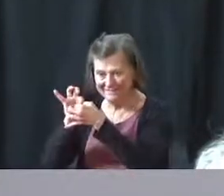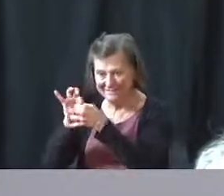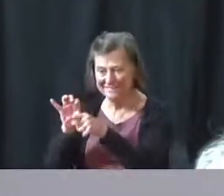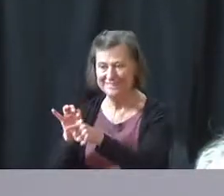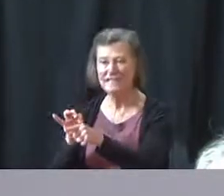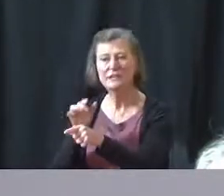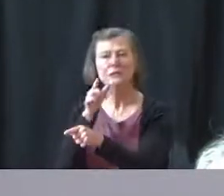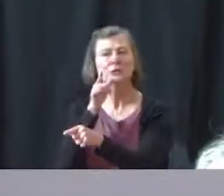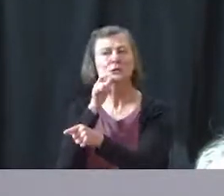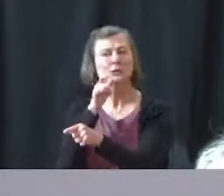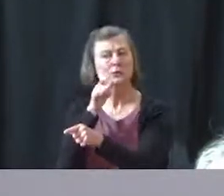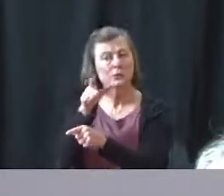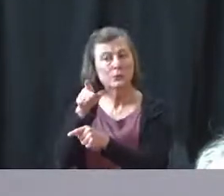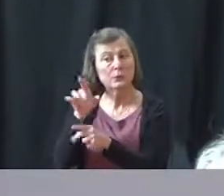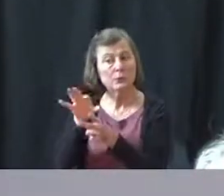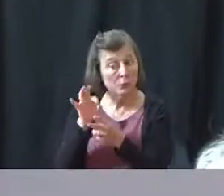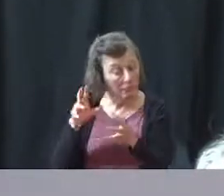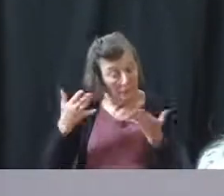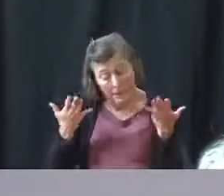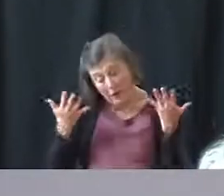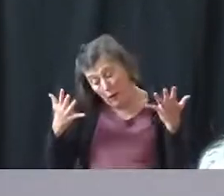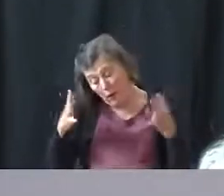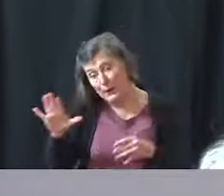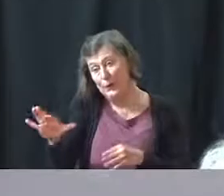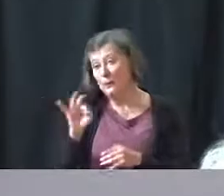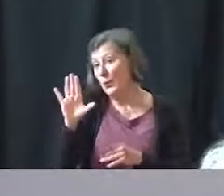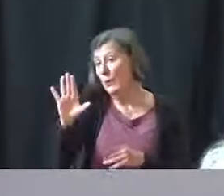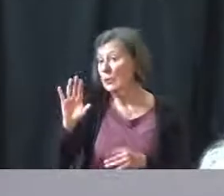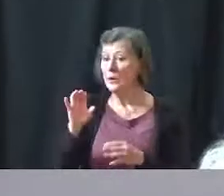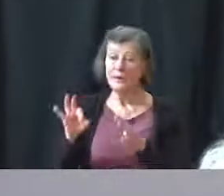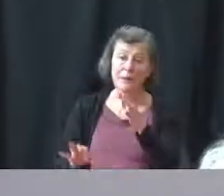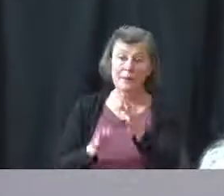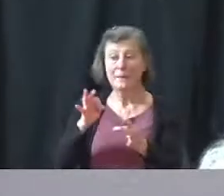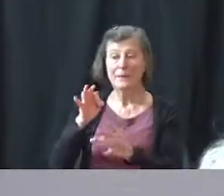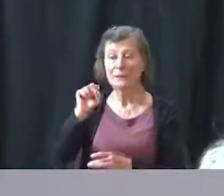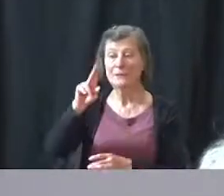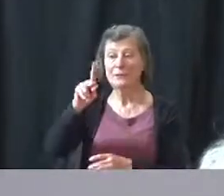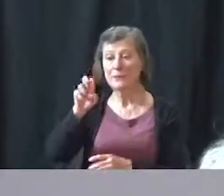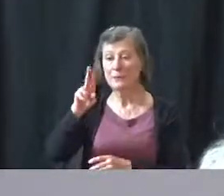Who you choose, or have already chosen as your spiritual superhero, says a lot about